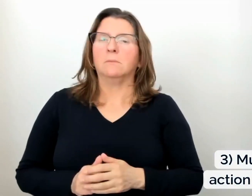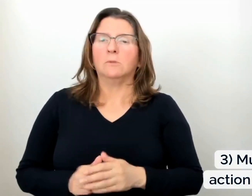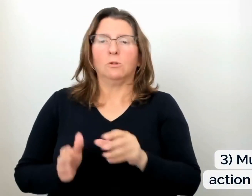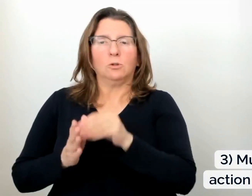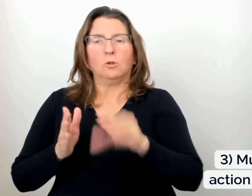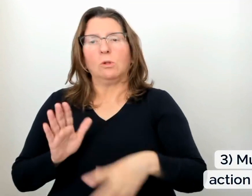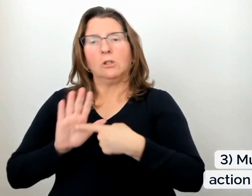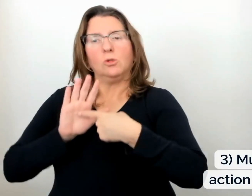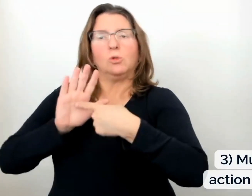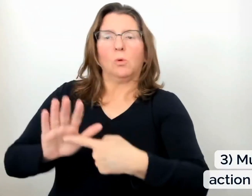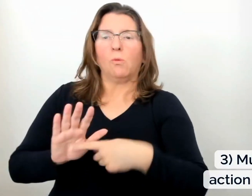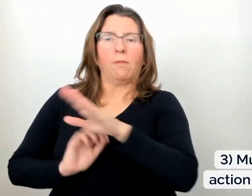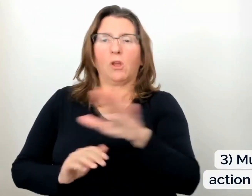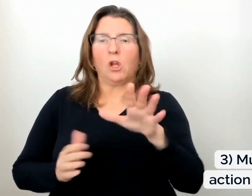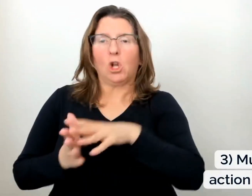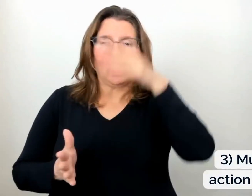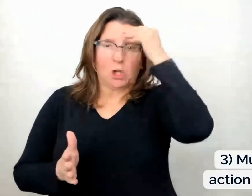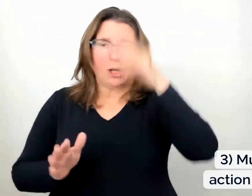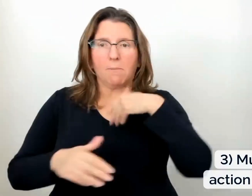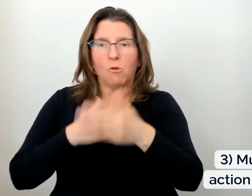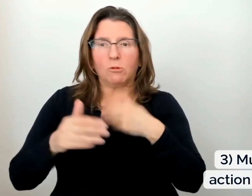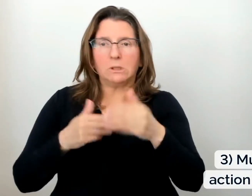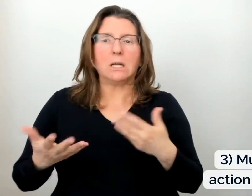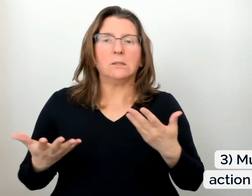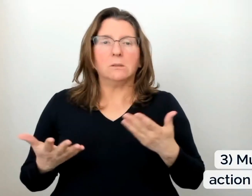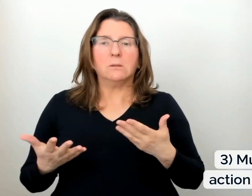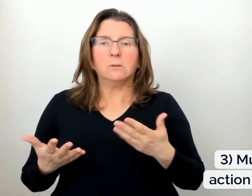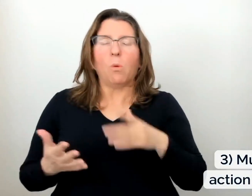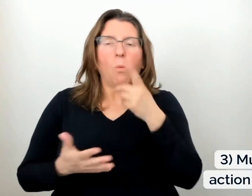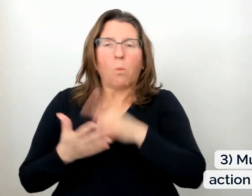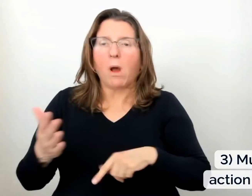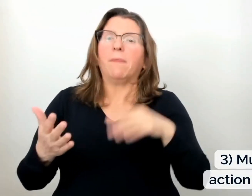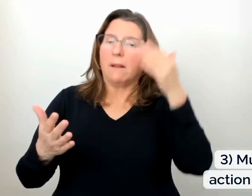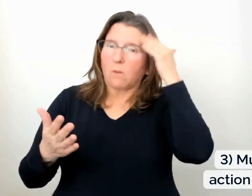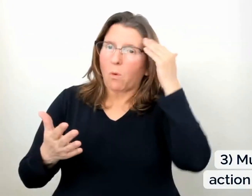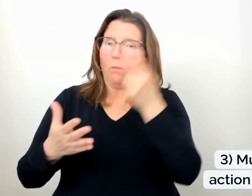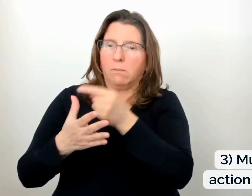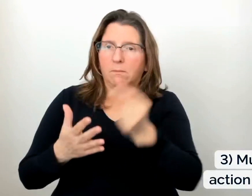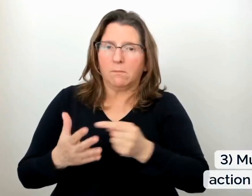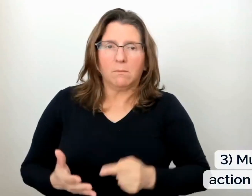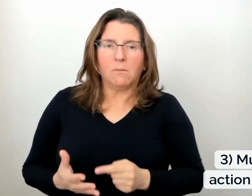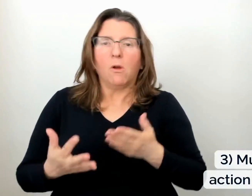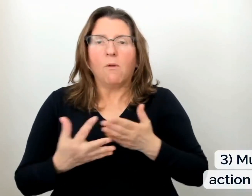Where we provide options for the learner to express what they know in multiple ways.